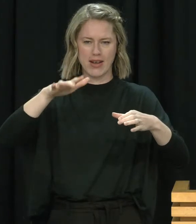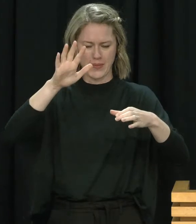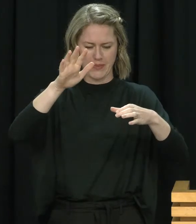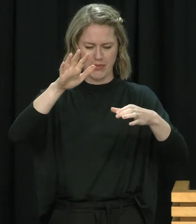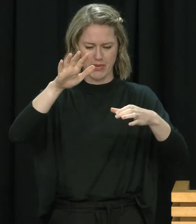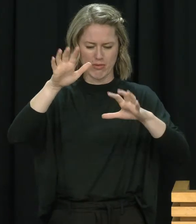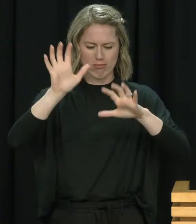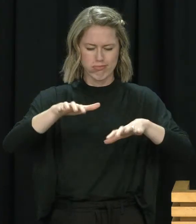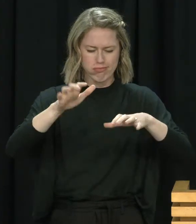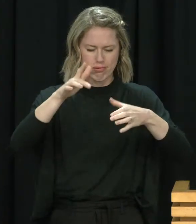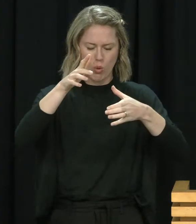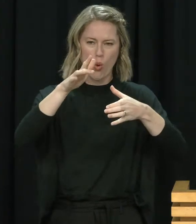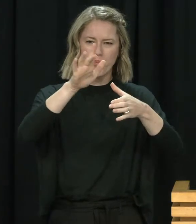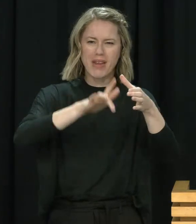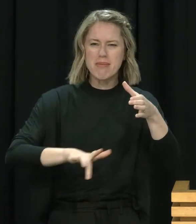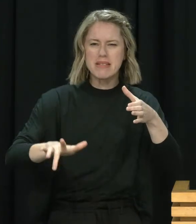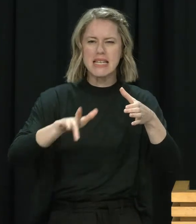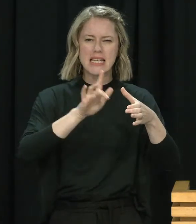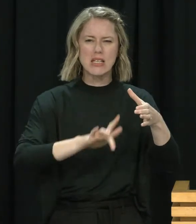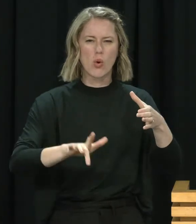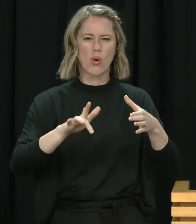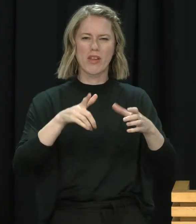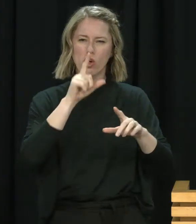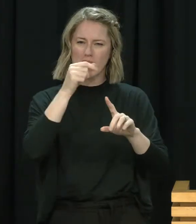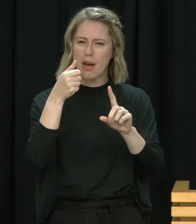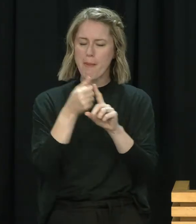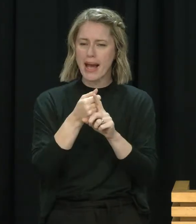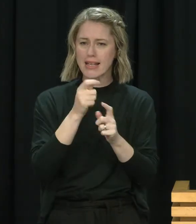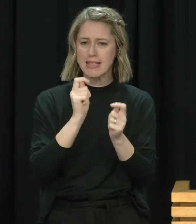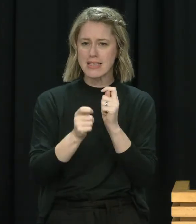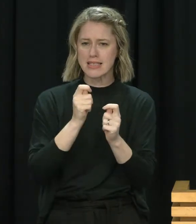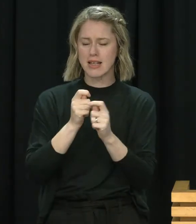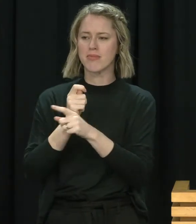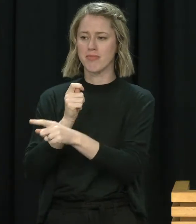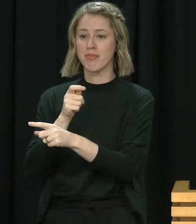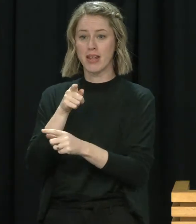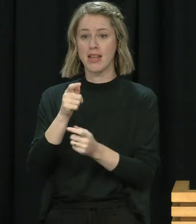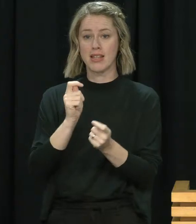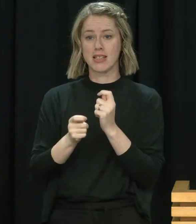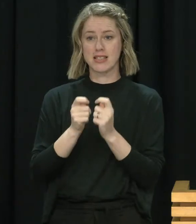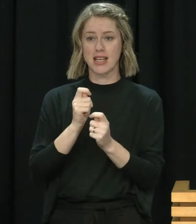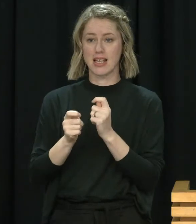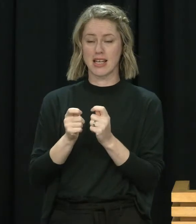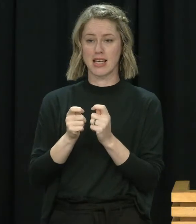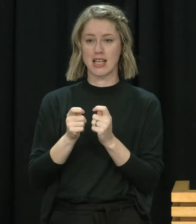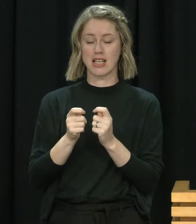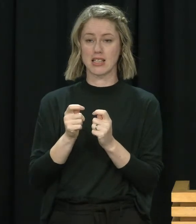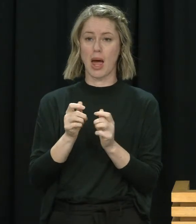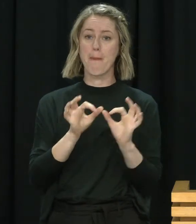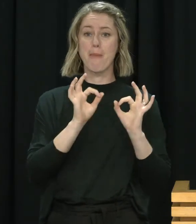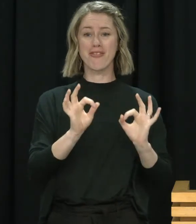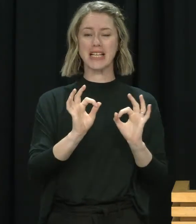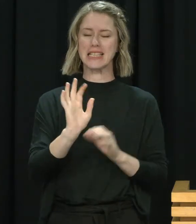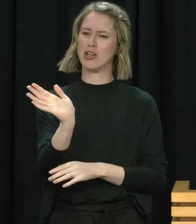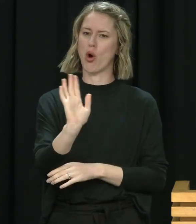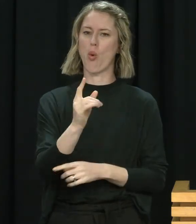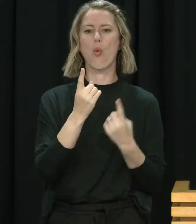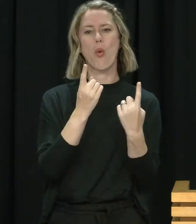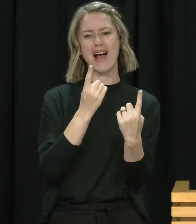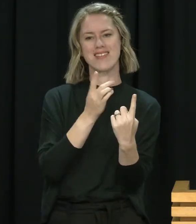heavy rains that the tanks or wherever they get the water from, had to be emptied or there was an issue because of